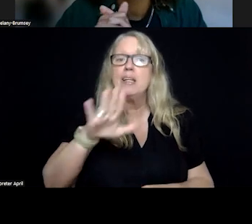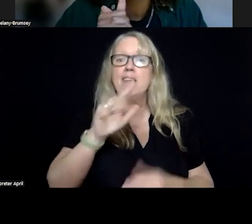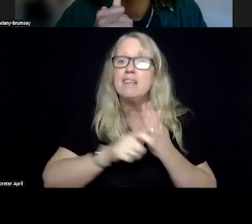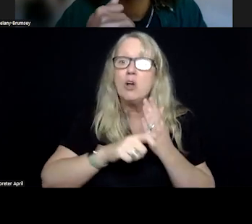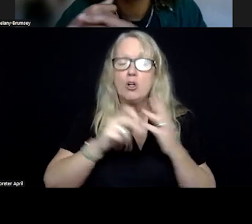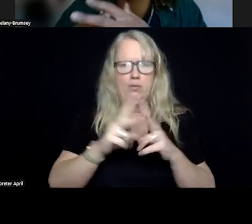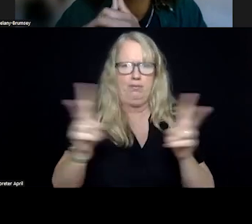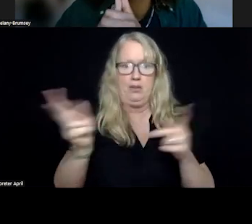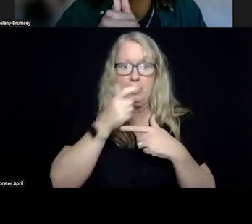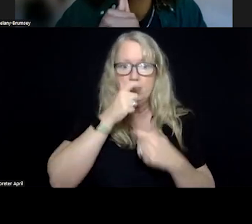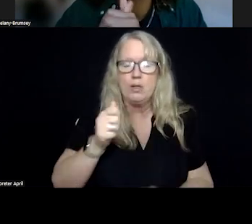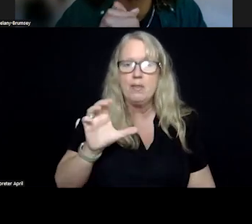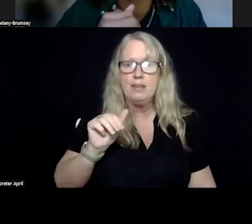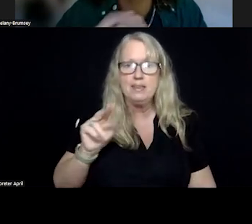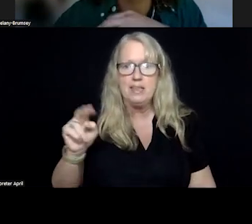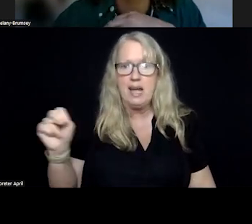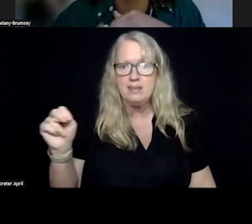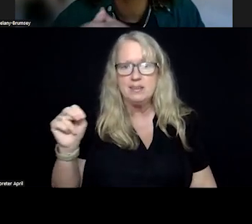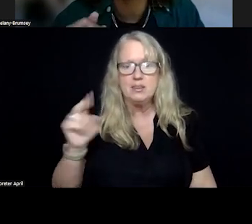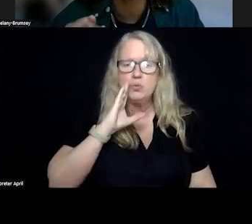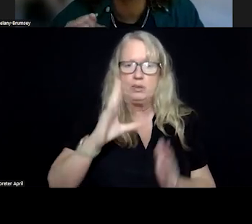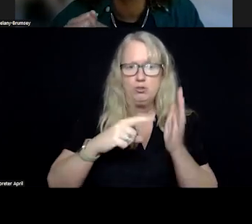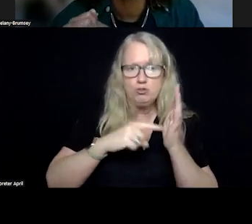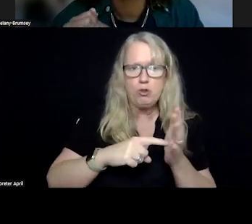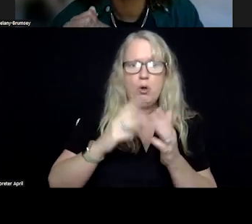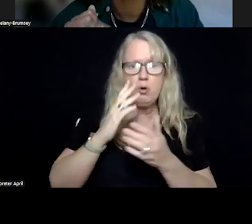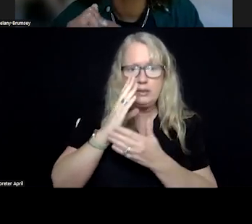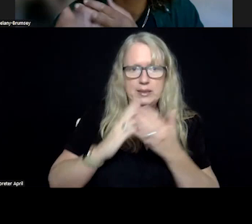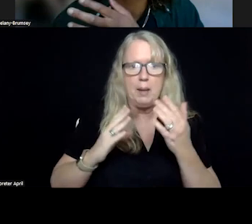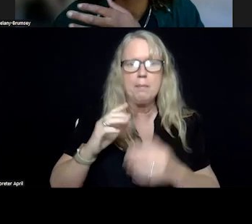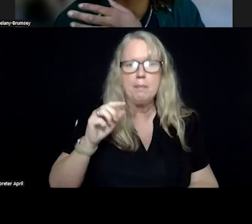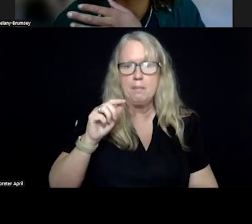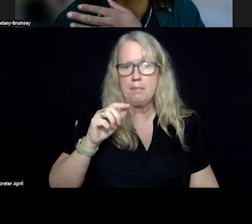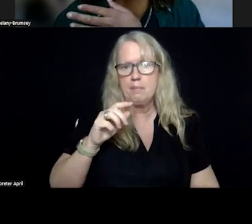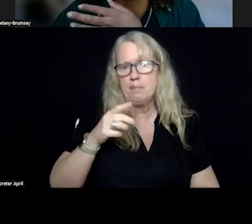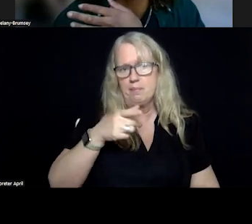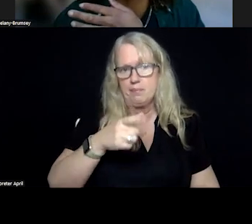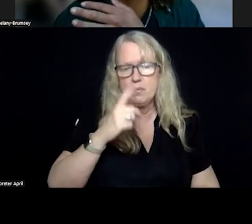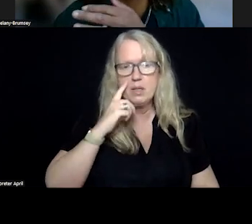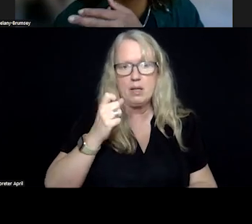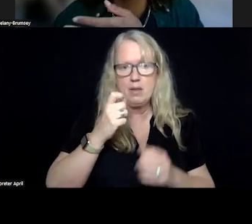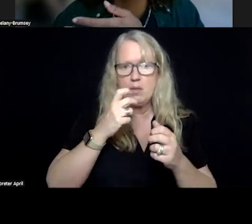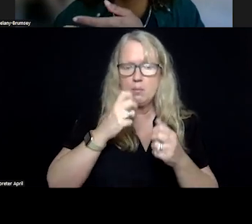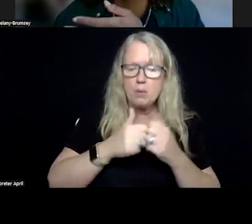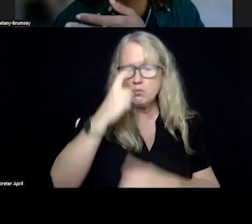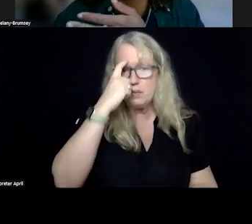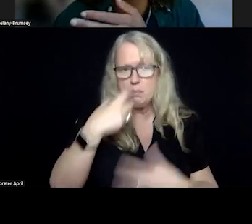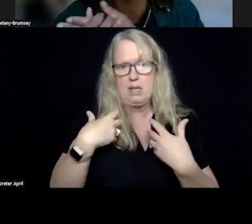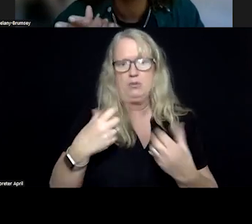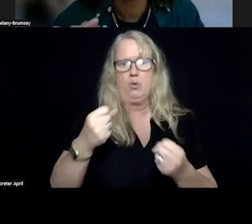THAT CNN HAS LOOKING AT RESEARCH ABOUT DO GEN Z STRUGGLE MORE WITH MENTAL HEALTH THAN MILLENNIALS.